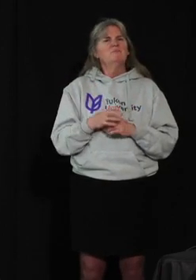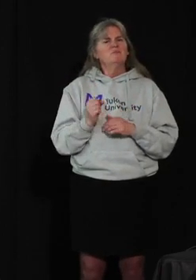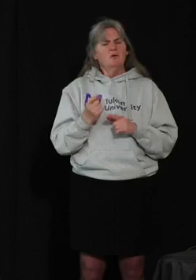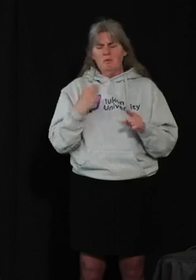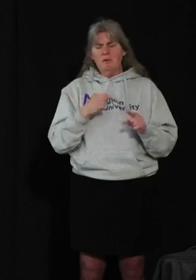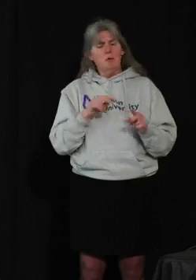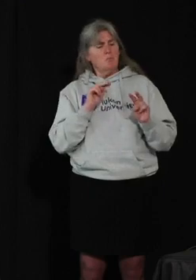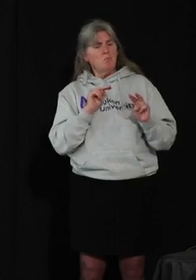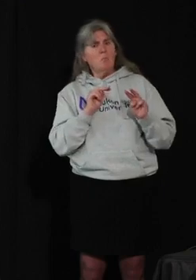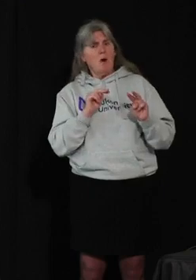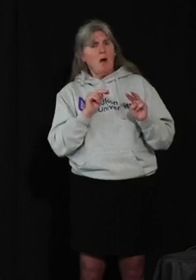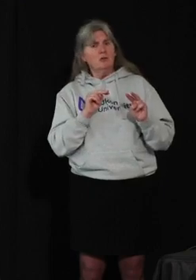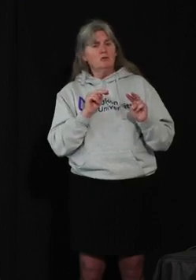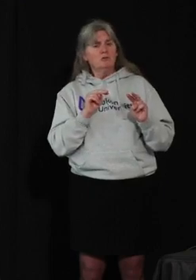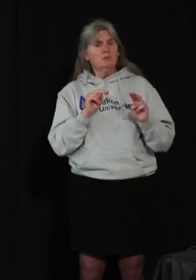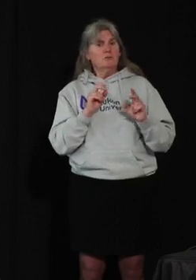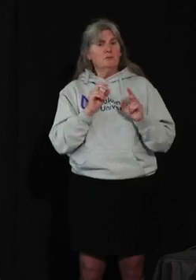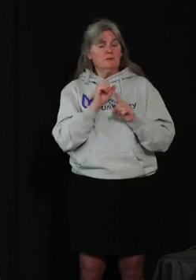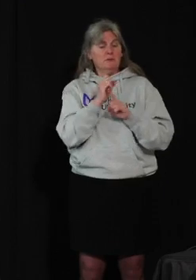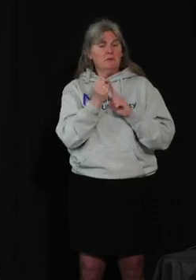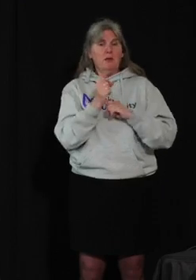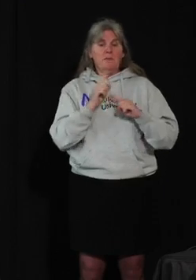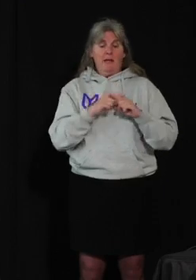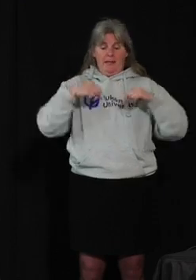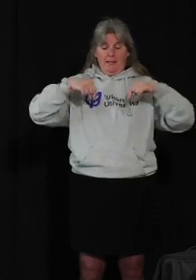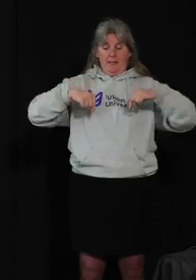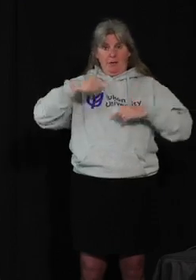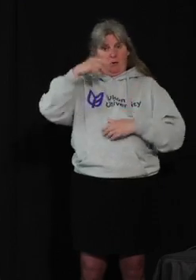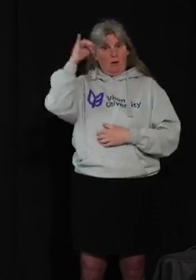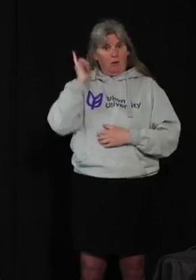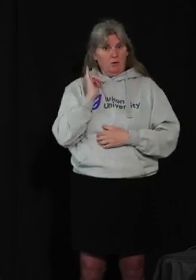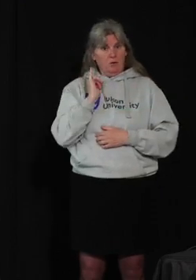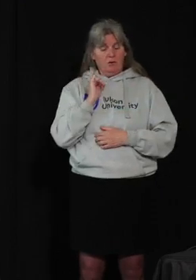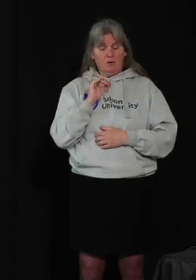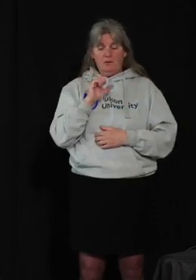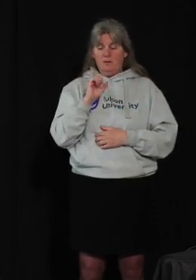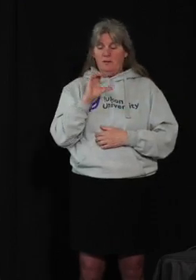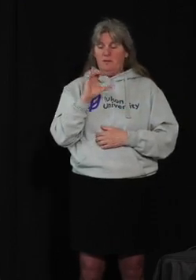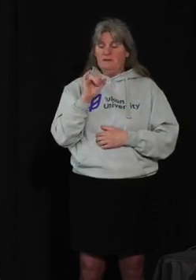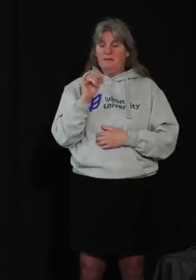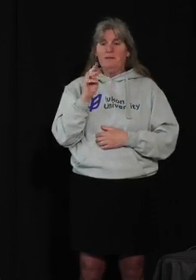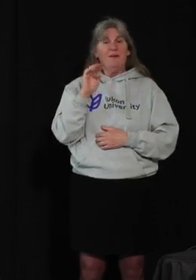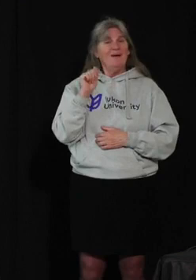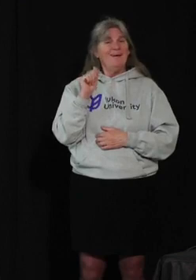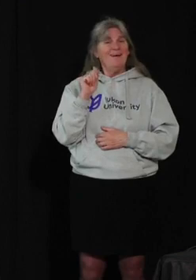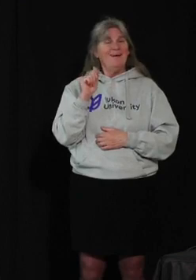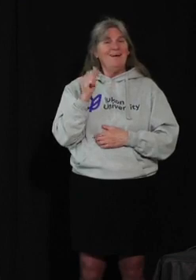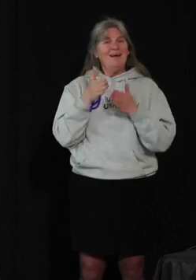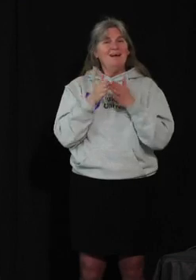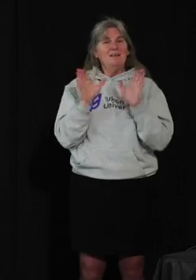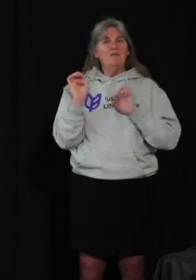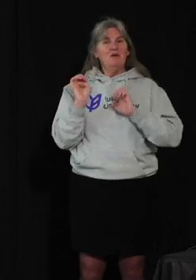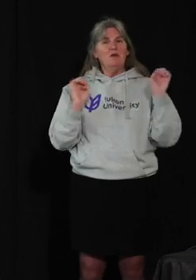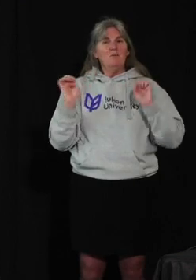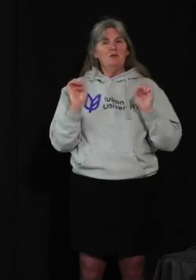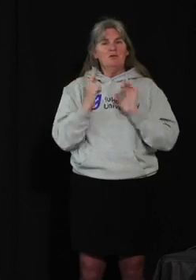And we will continue to monitor the situation. But as far as regulations here, our civil emergency measures